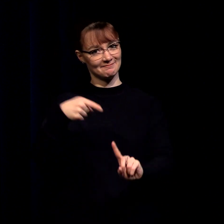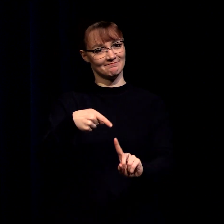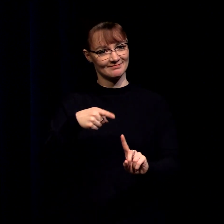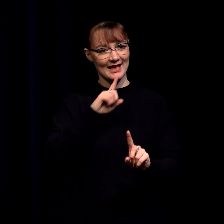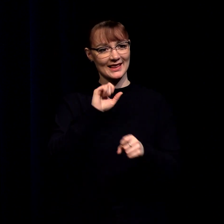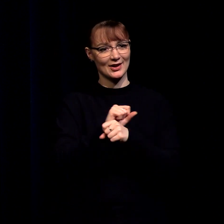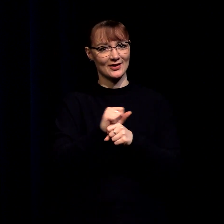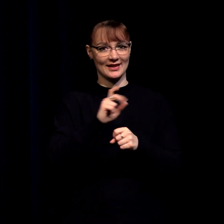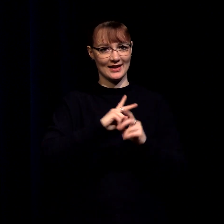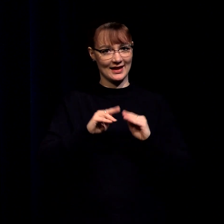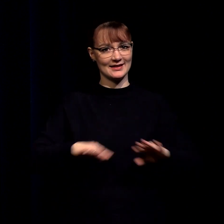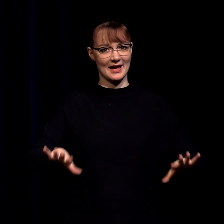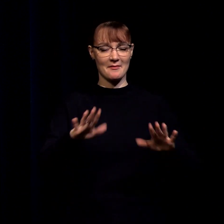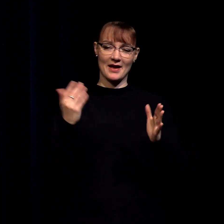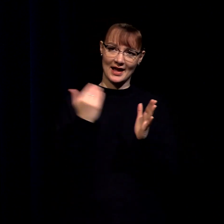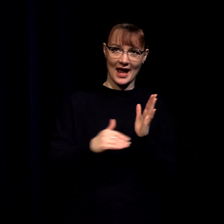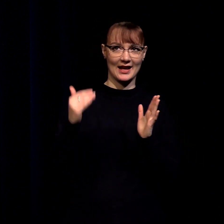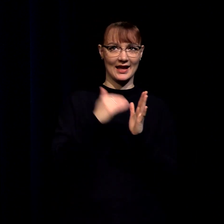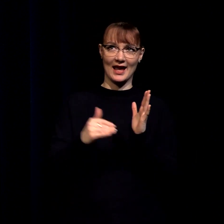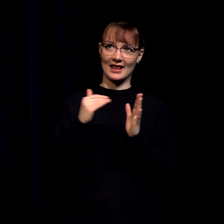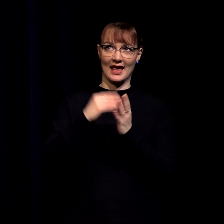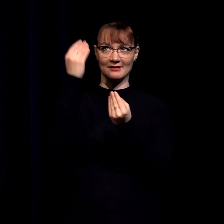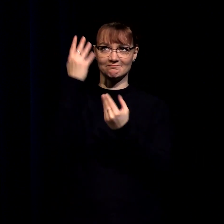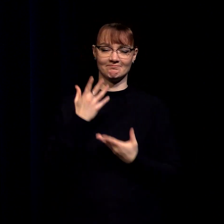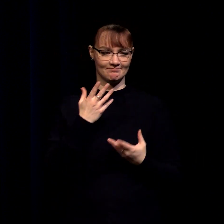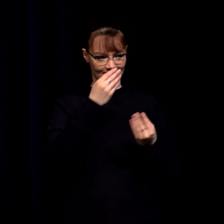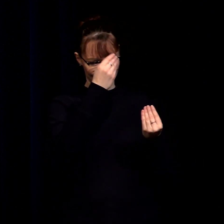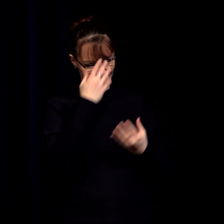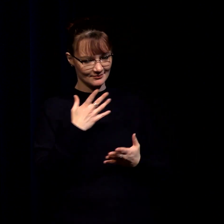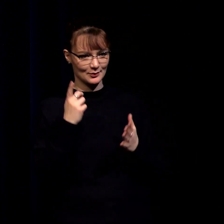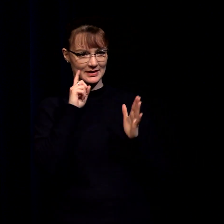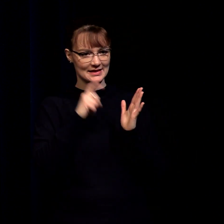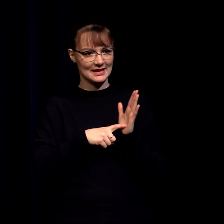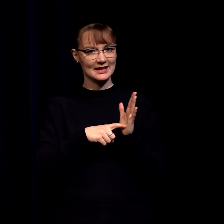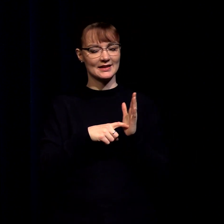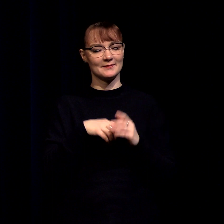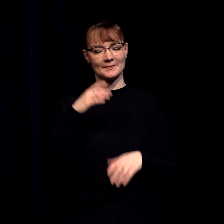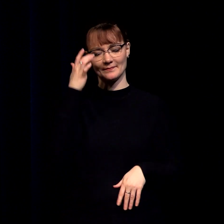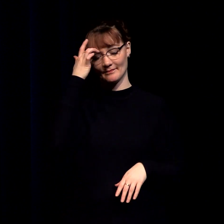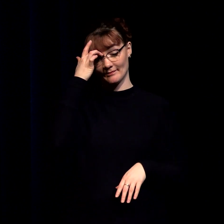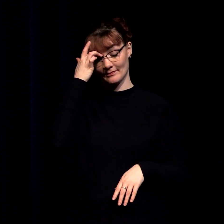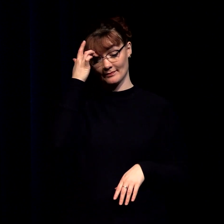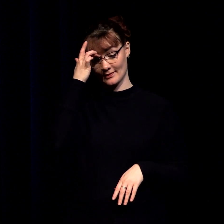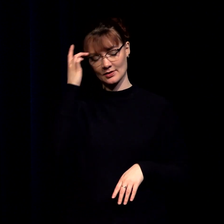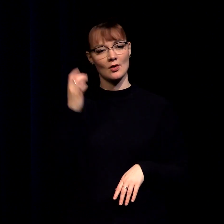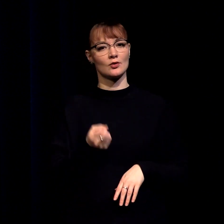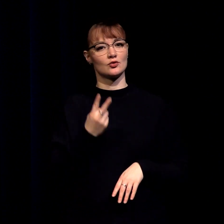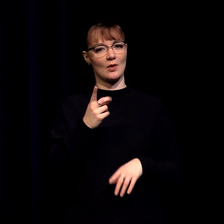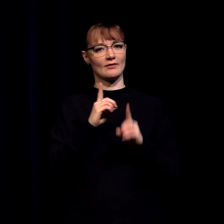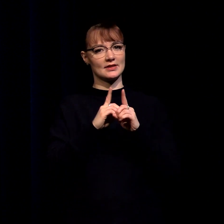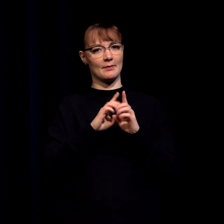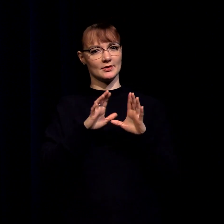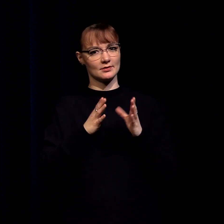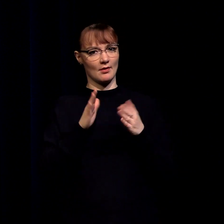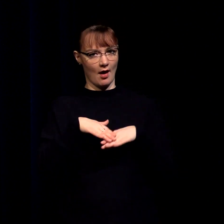the kingdom over and over, this is what we see. And these disciples are on the boat, they know it's not going to sink,